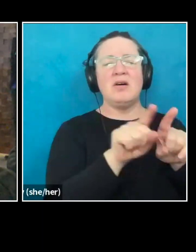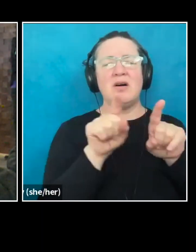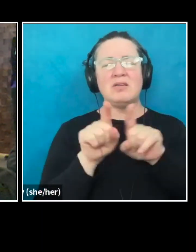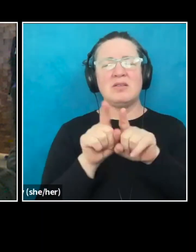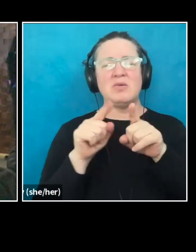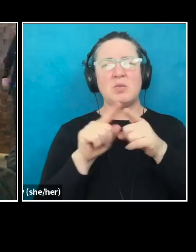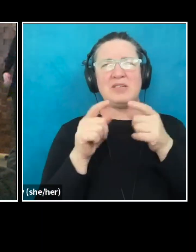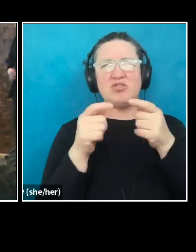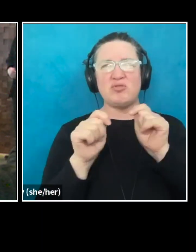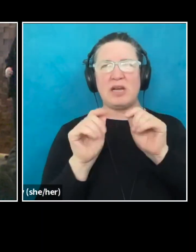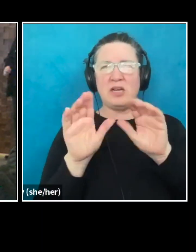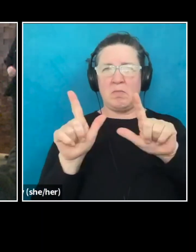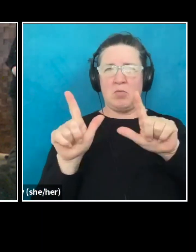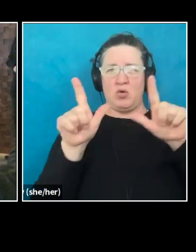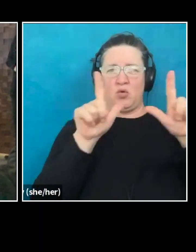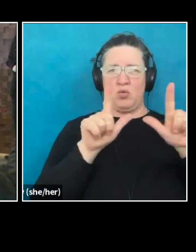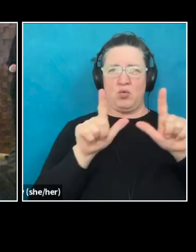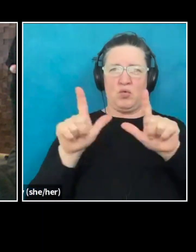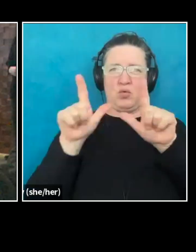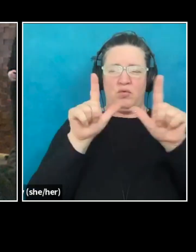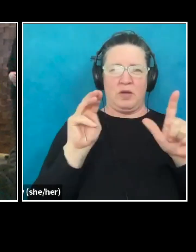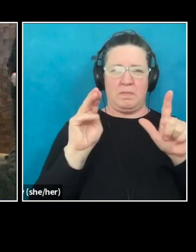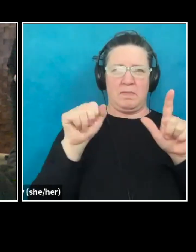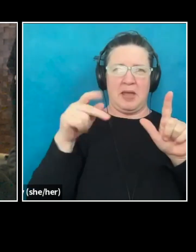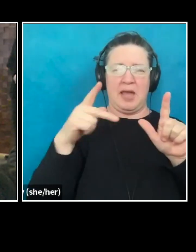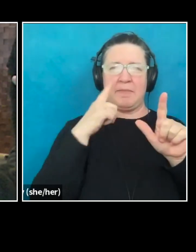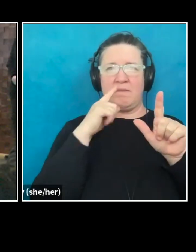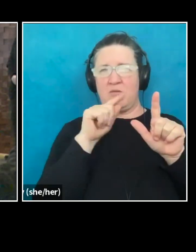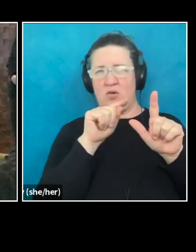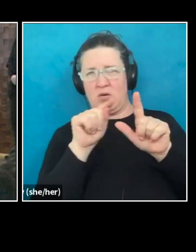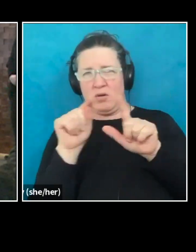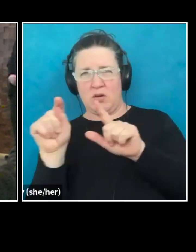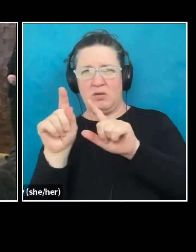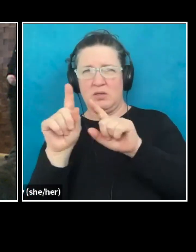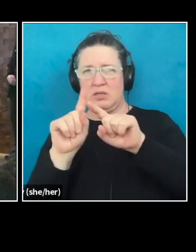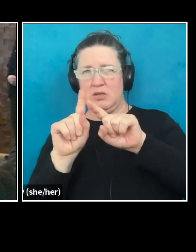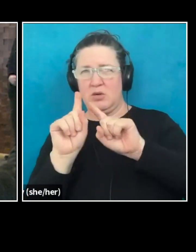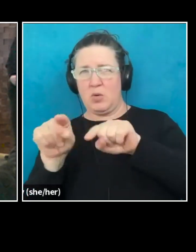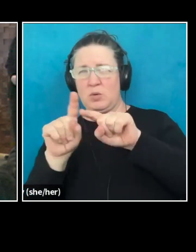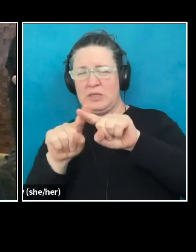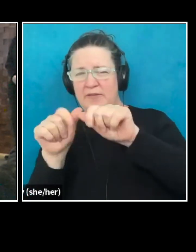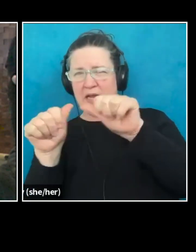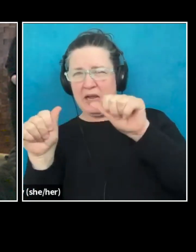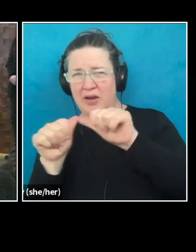map so that you can get to a different area or try to find where your blue dot is, it's difficult to